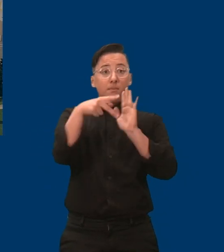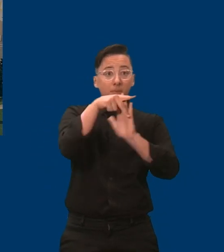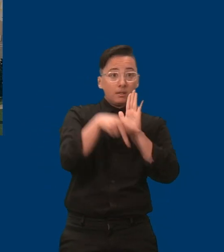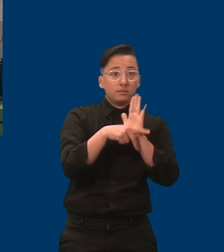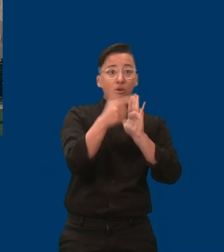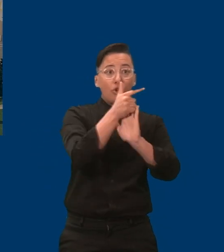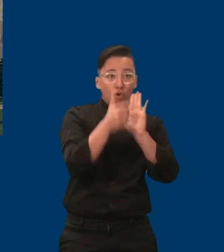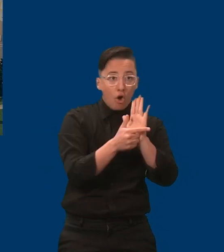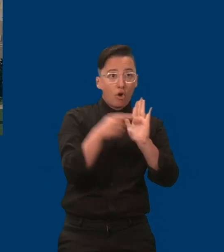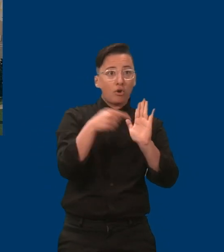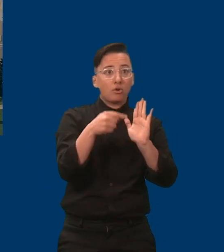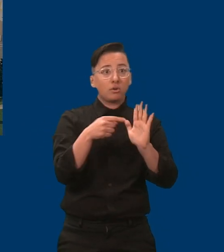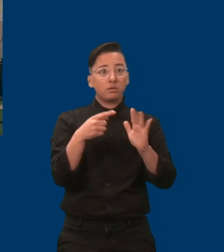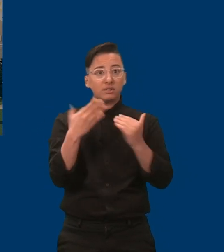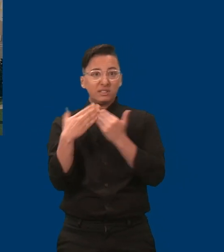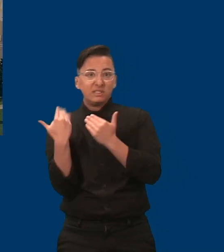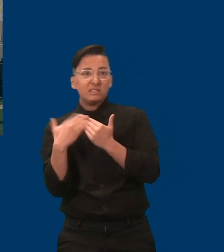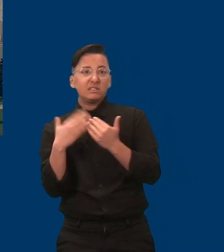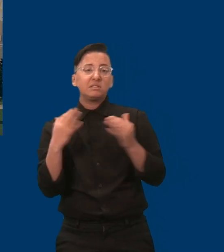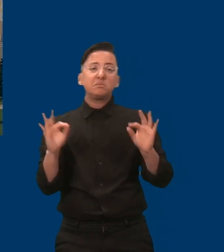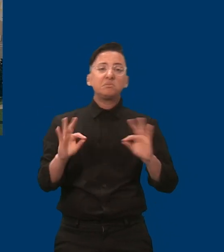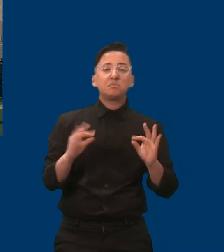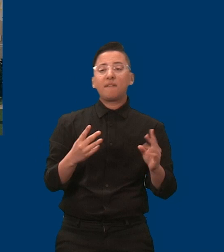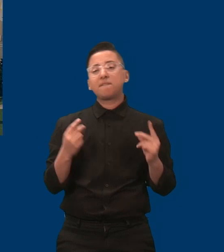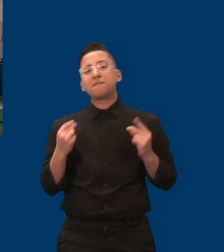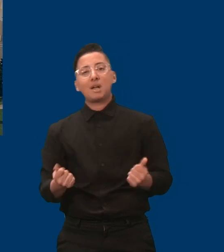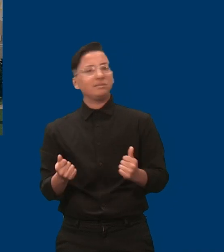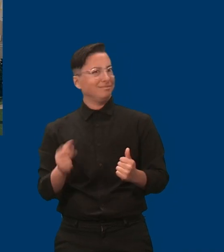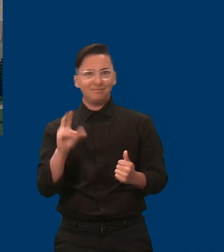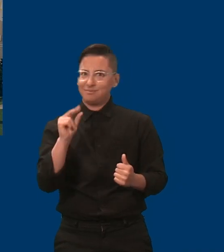While we are presenting our 2023 legislative agenda today,